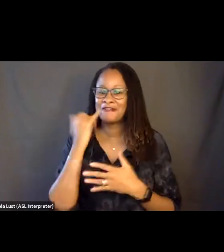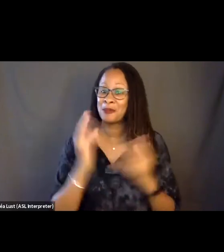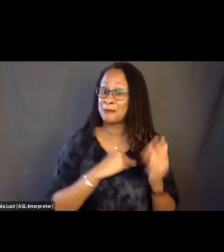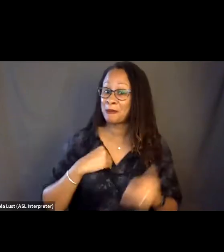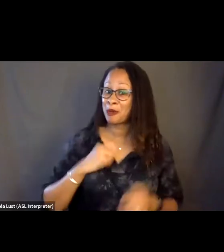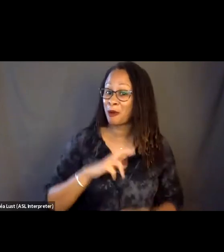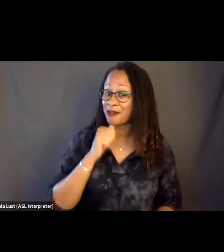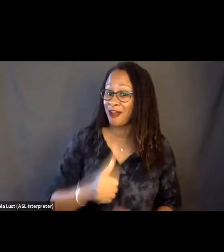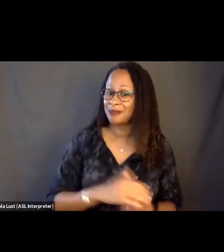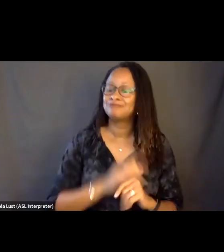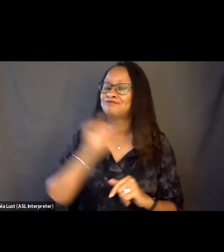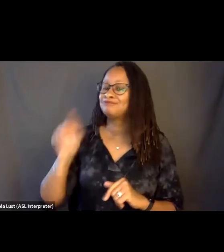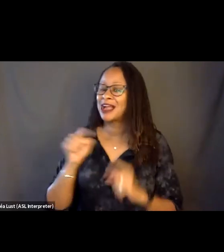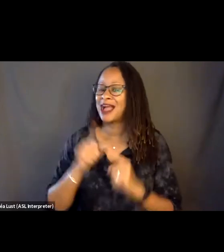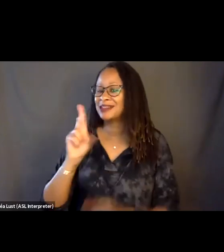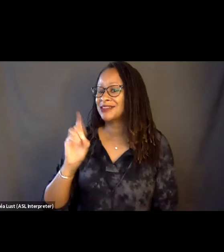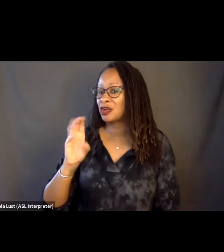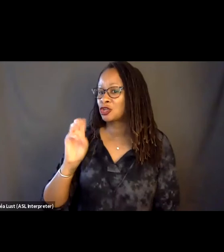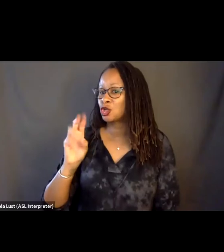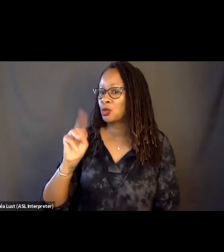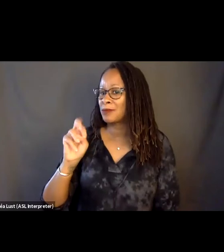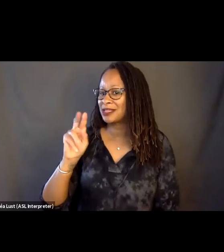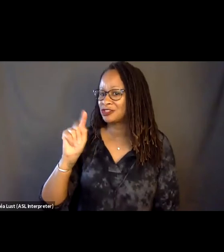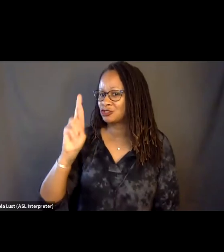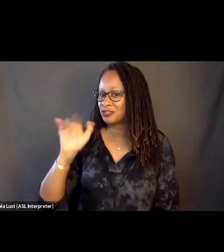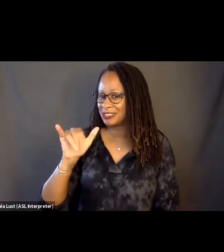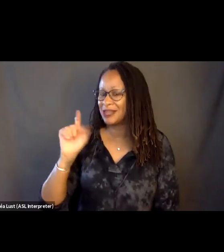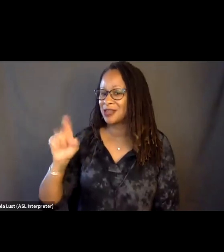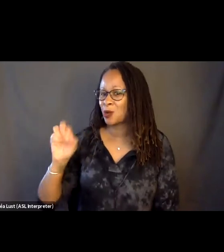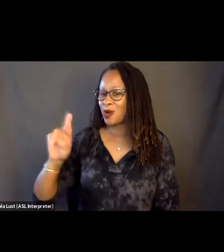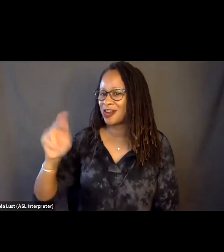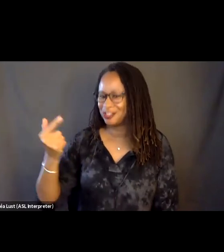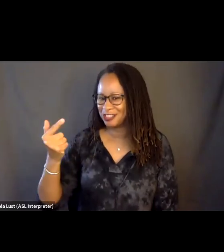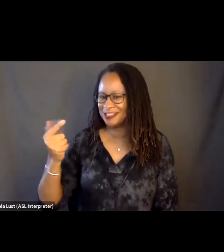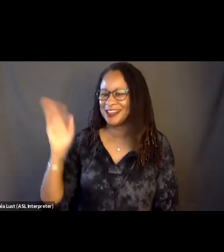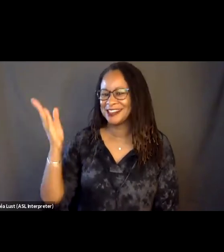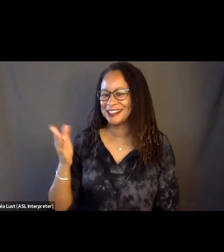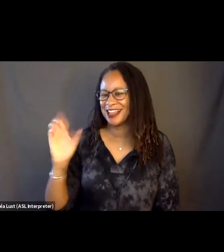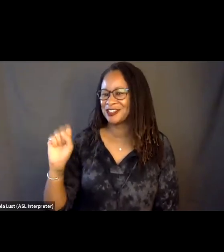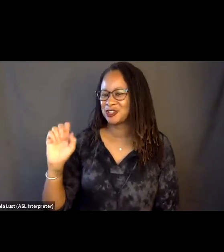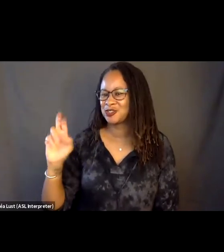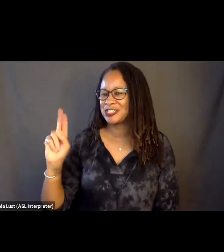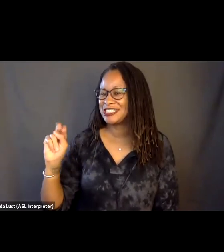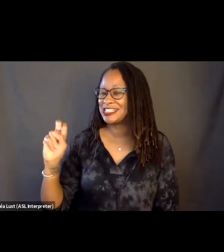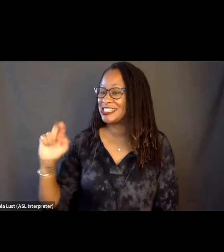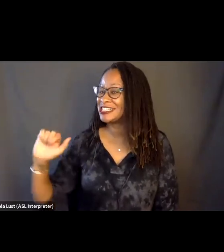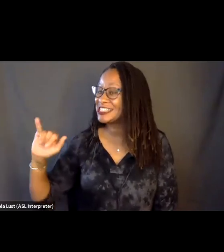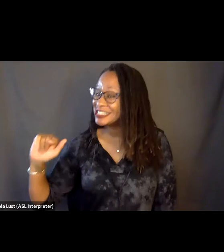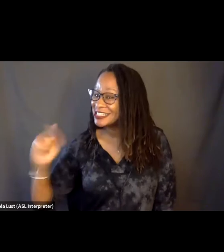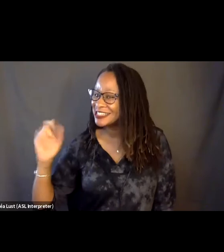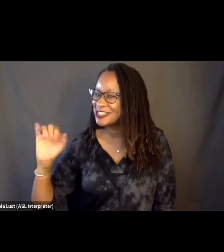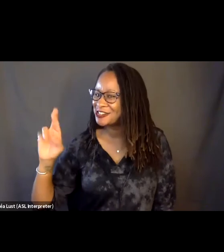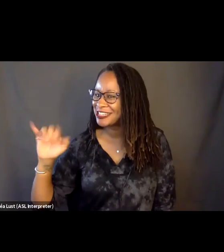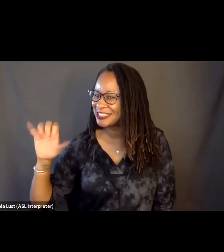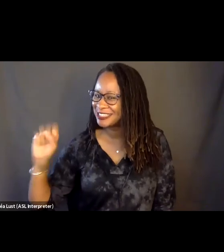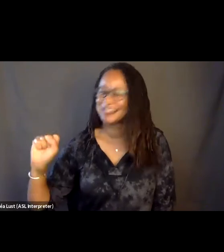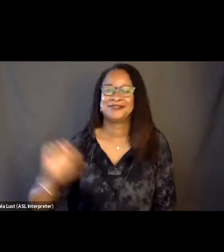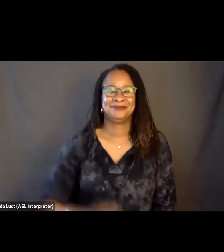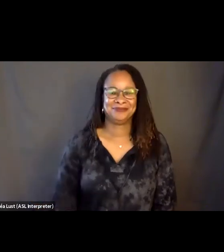over at Documentary.org/ScreeningSeries.